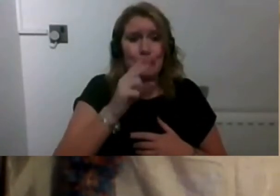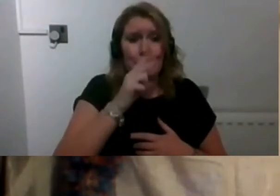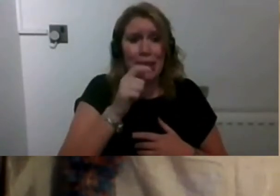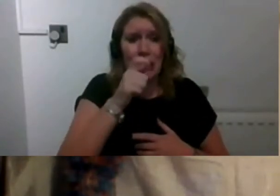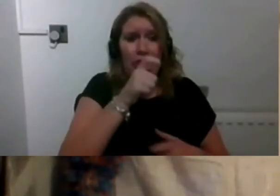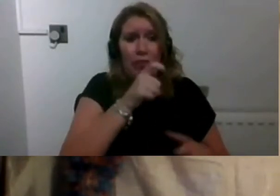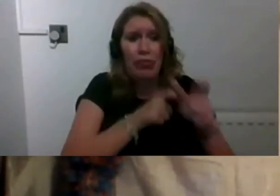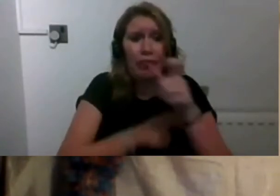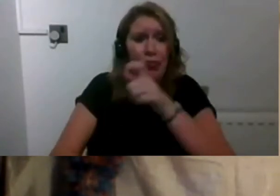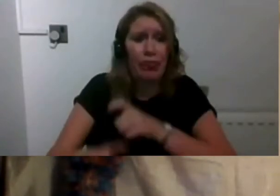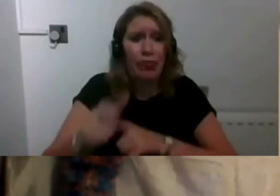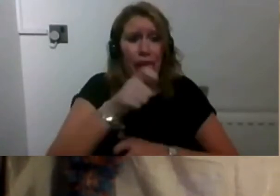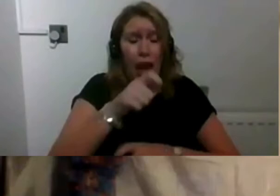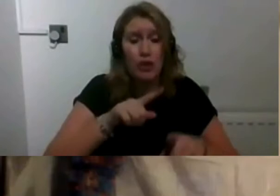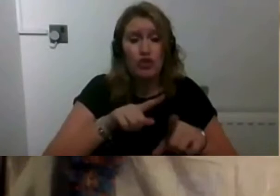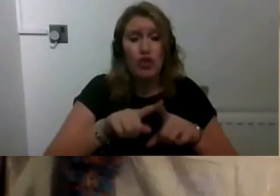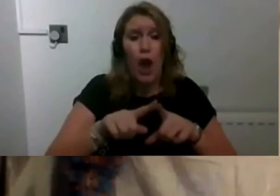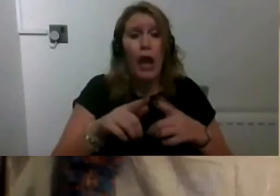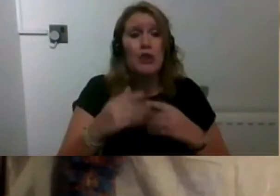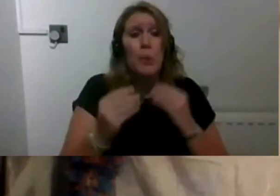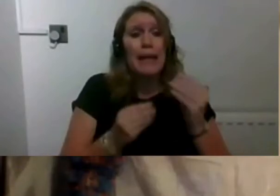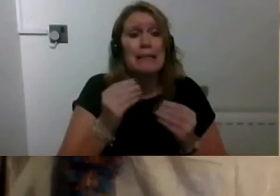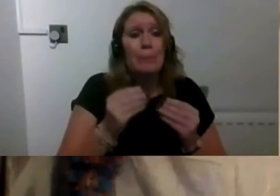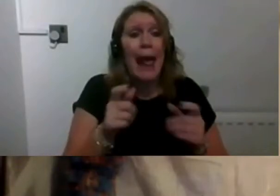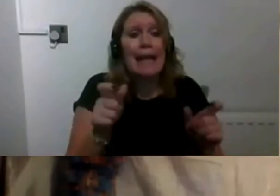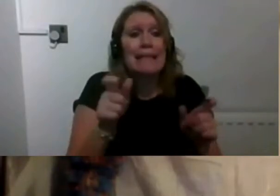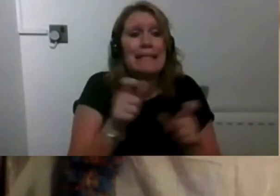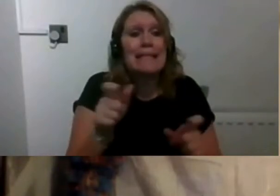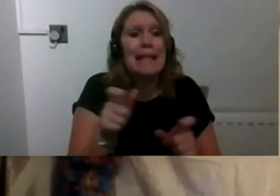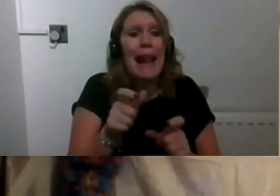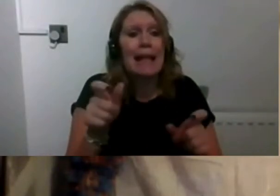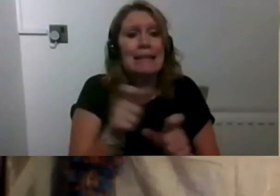I can't play ball, And never snooker.